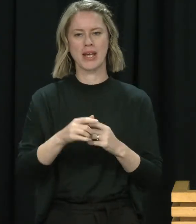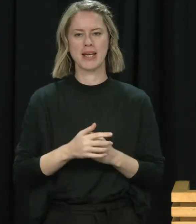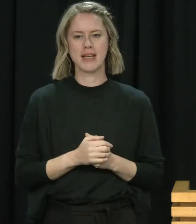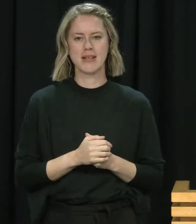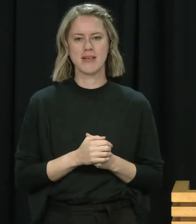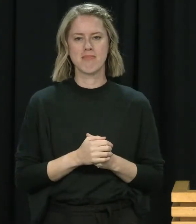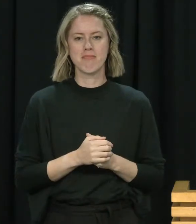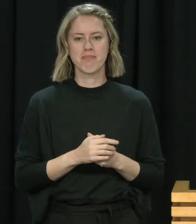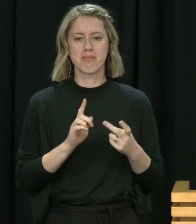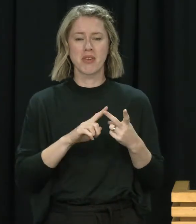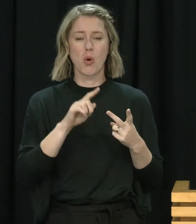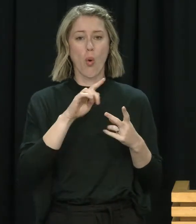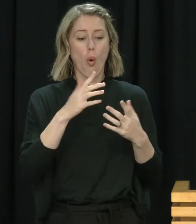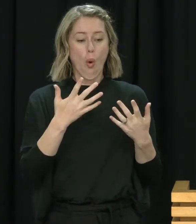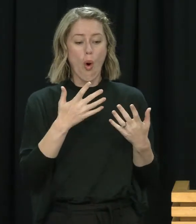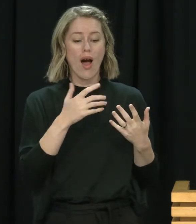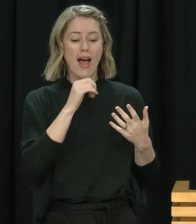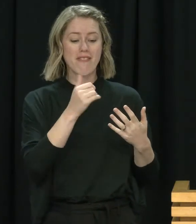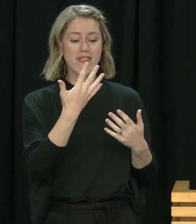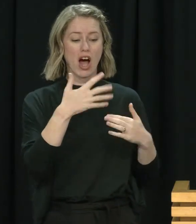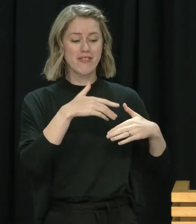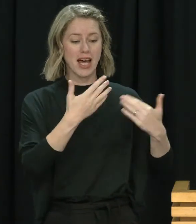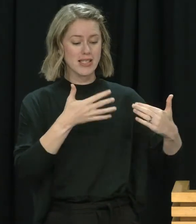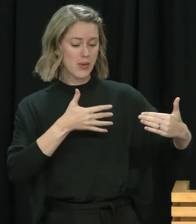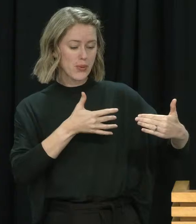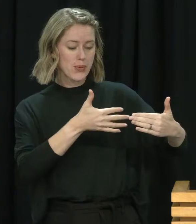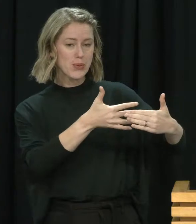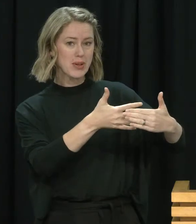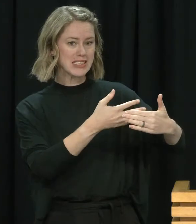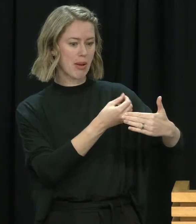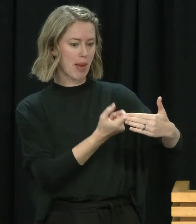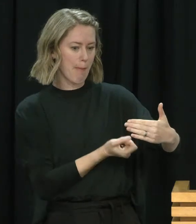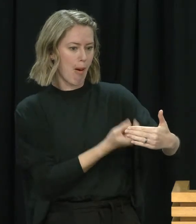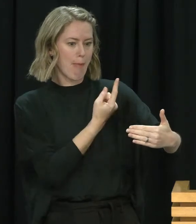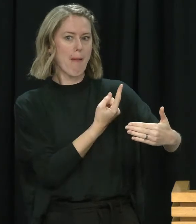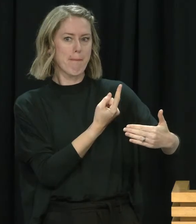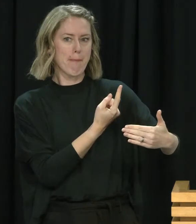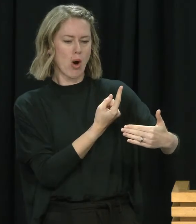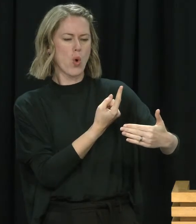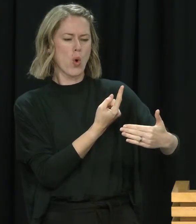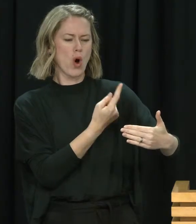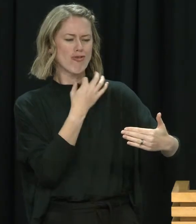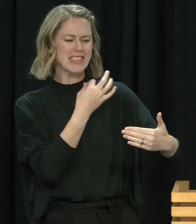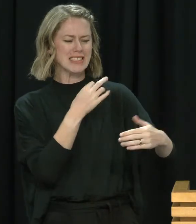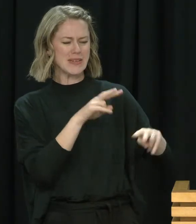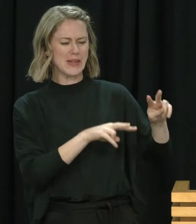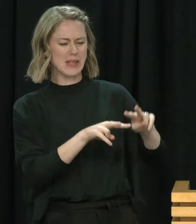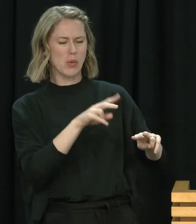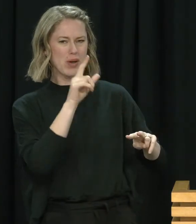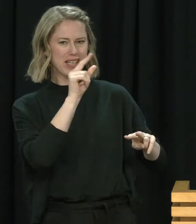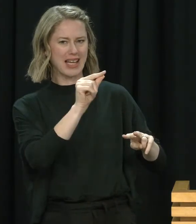risk but it gives us extra time to ensure that people can comply and get their